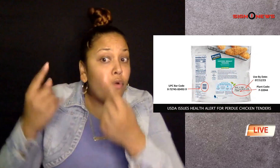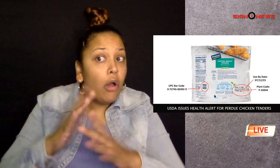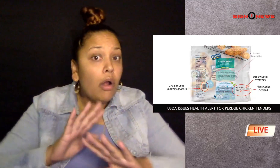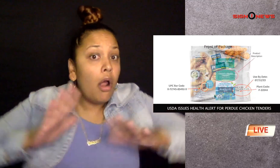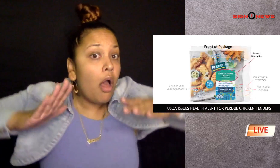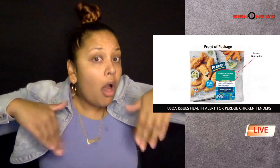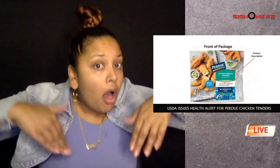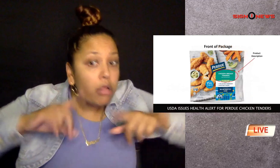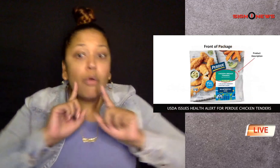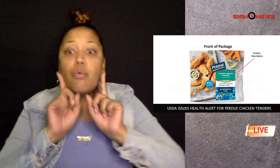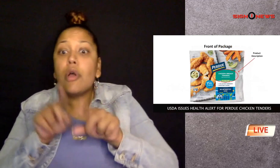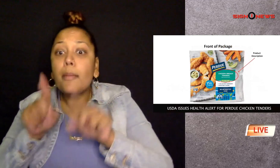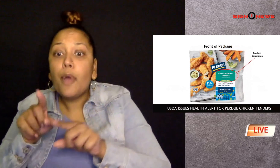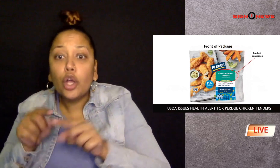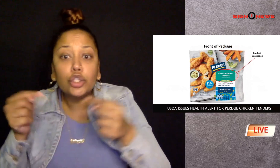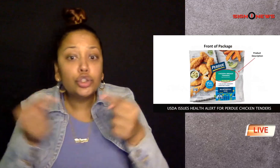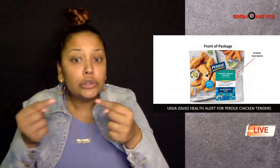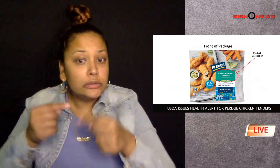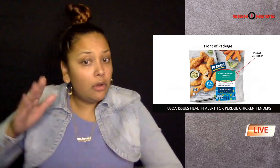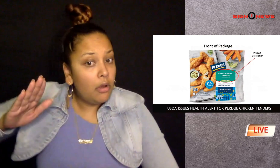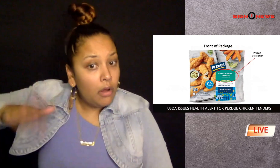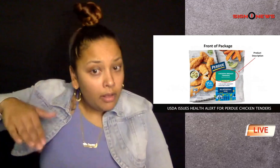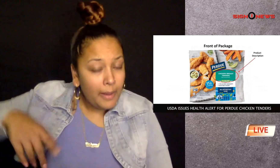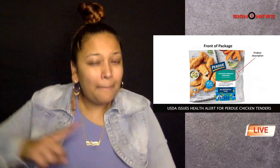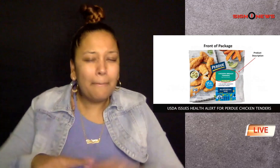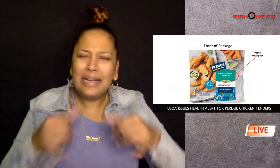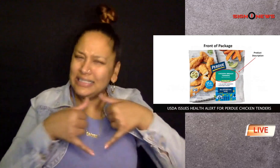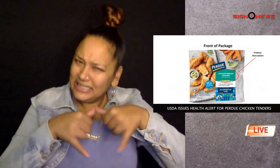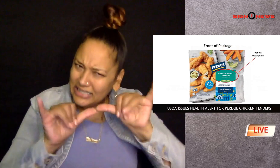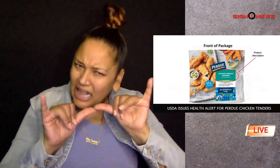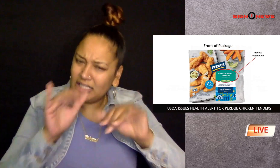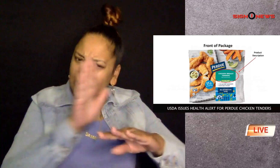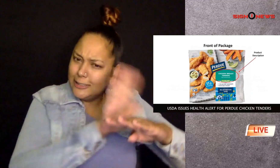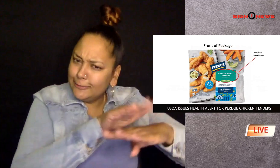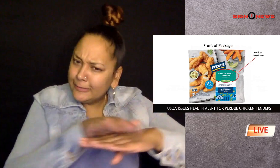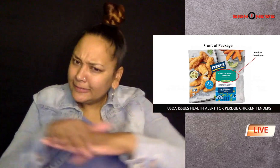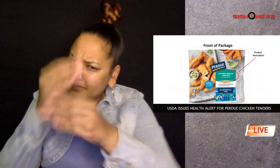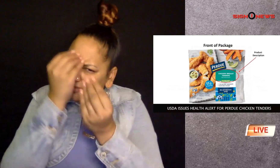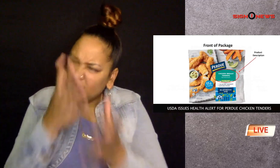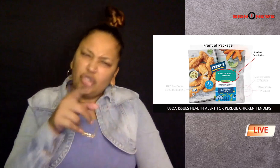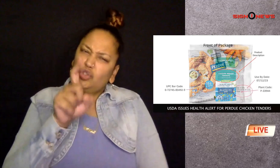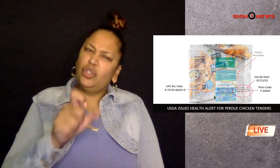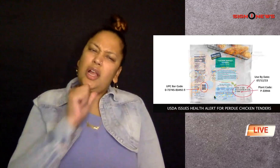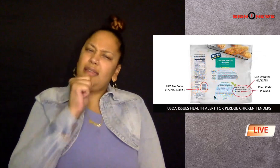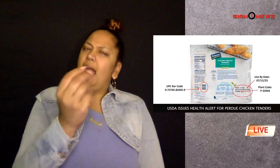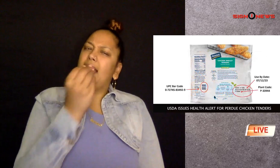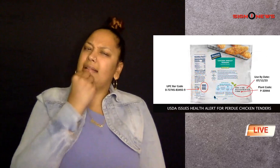so far there've been no reports of injuries however the USDA says you